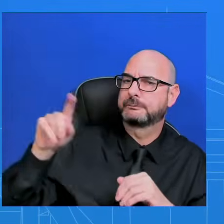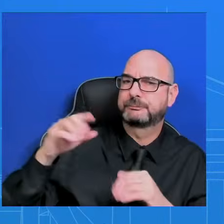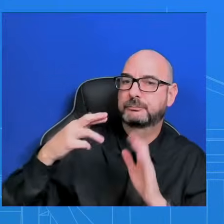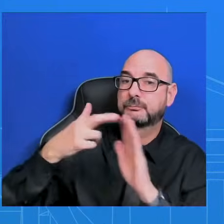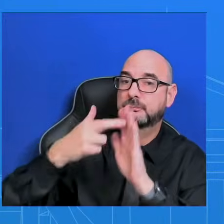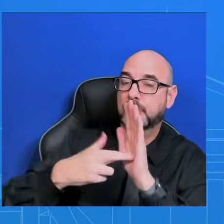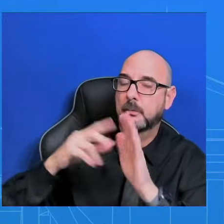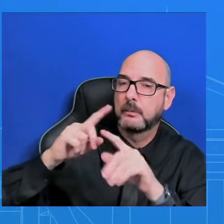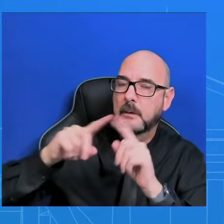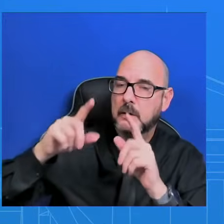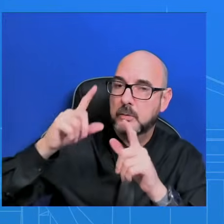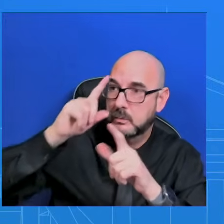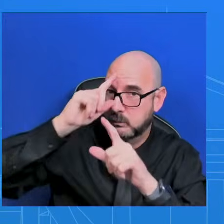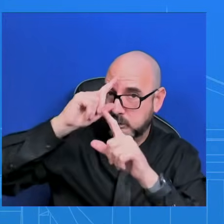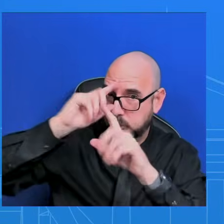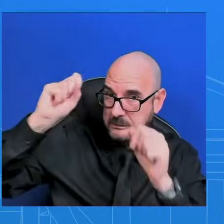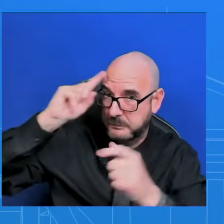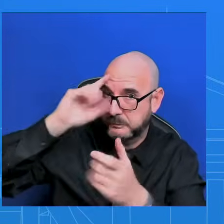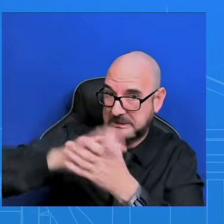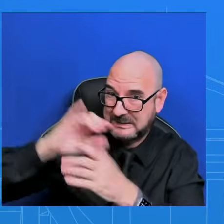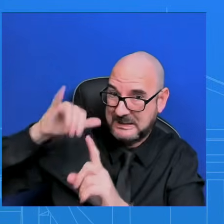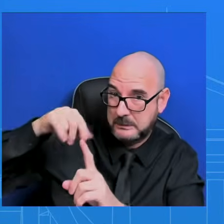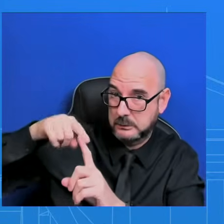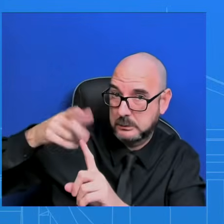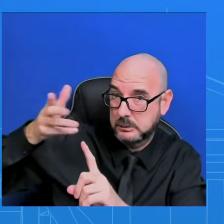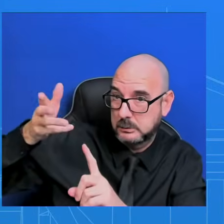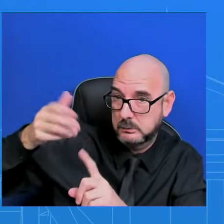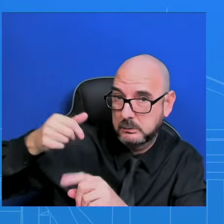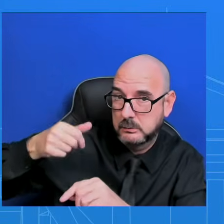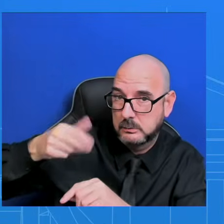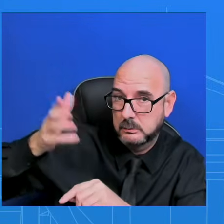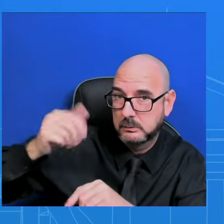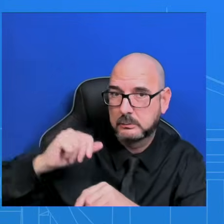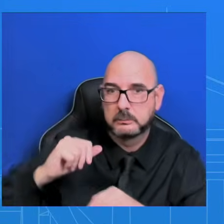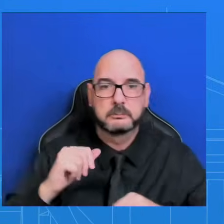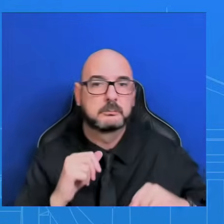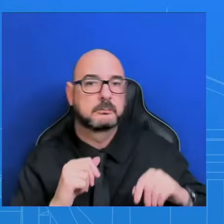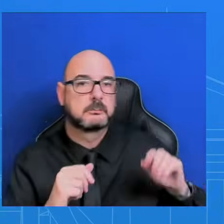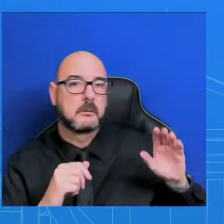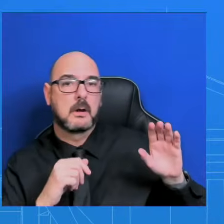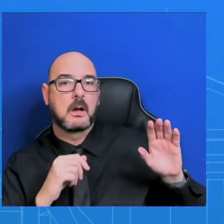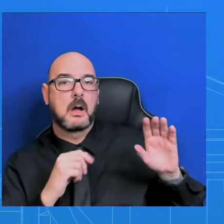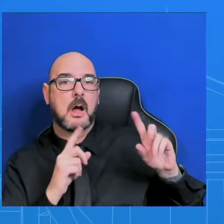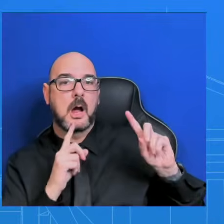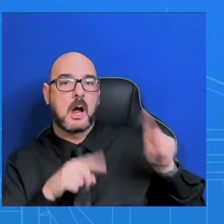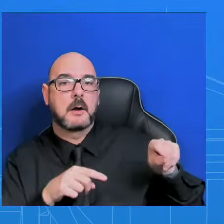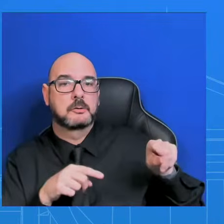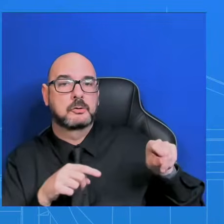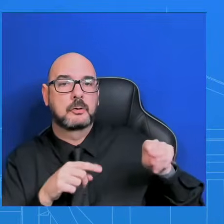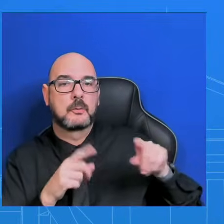I just want to be careful because there's a process -- a rulemaking process that's currently happening on that particular issue. And I just don't --